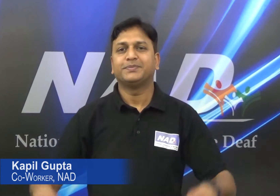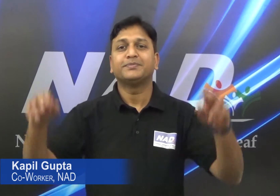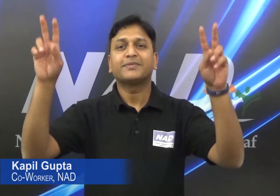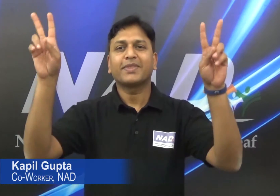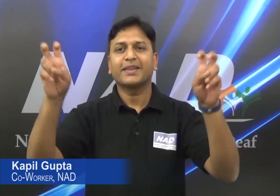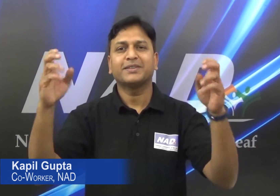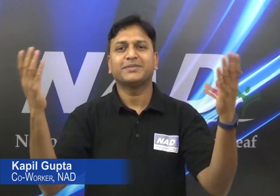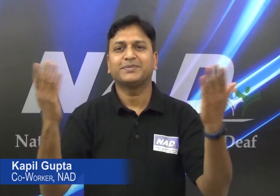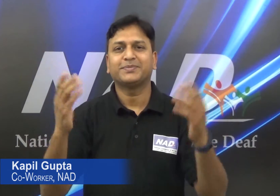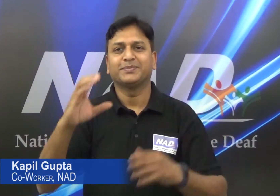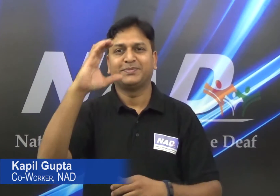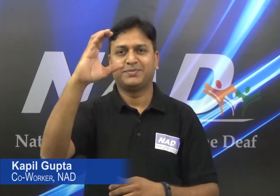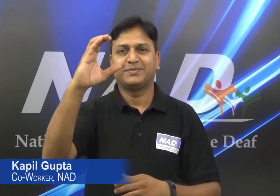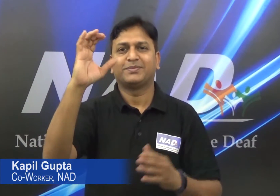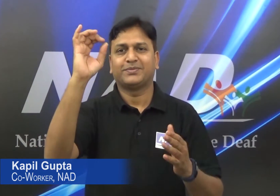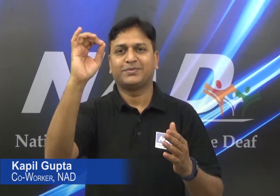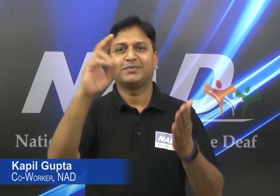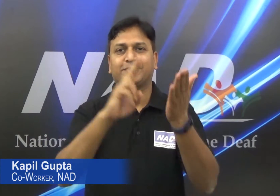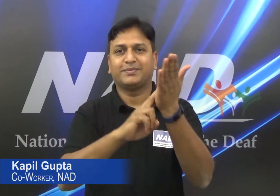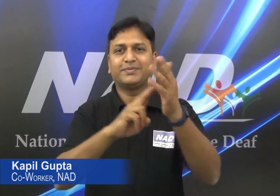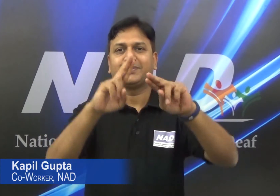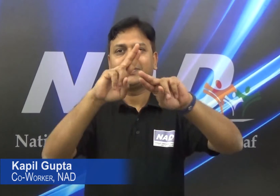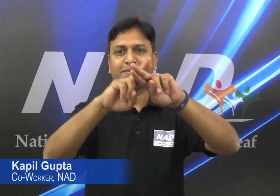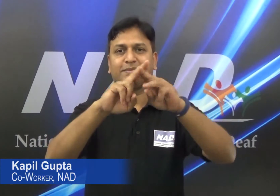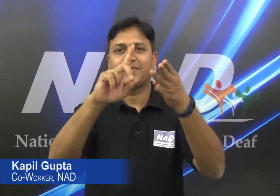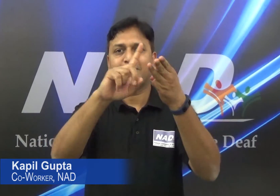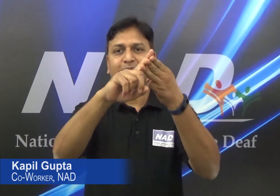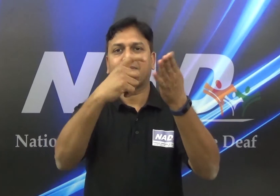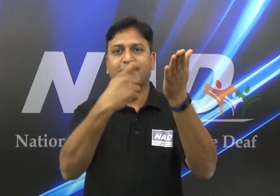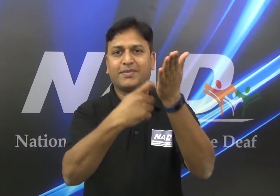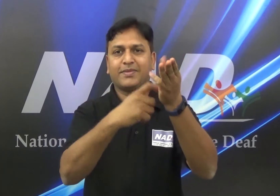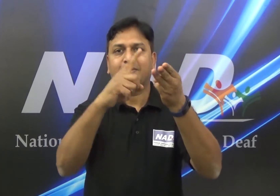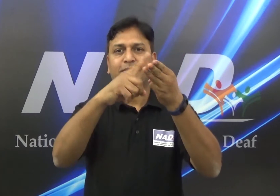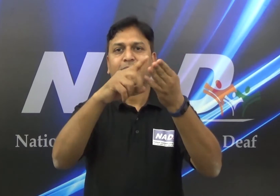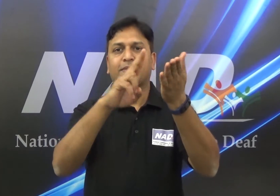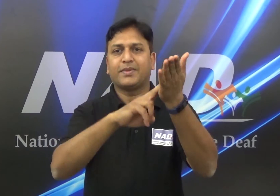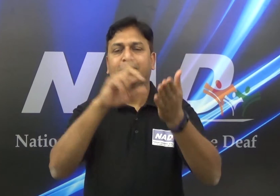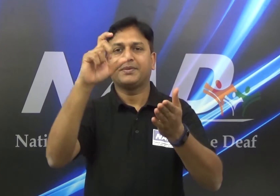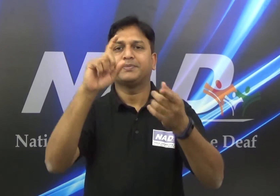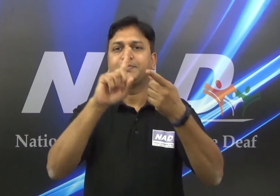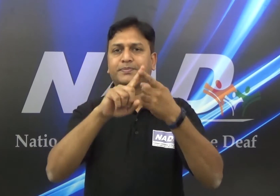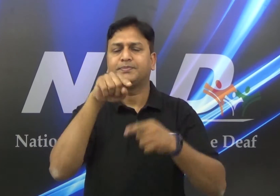The topic is conference.